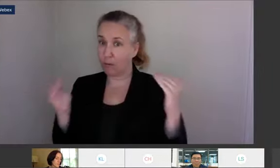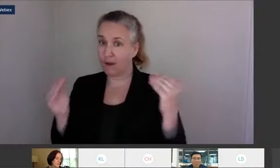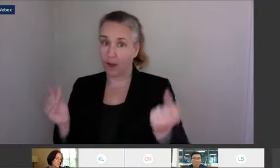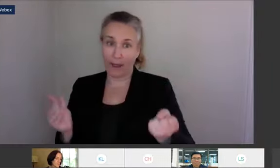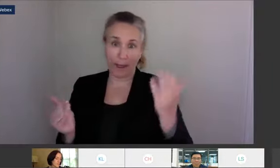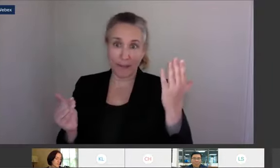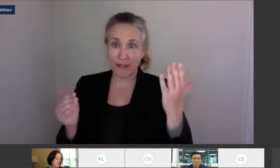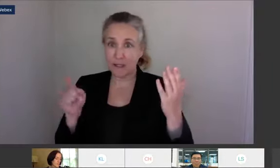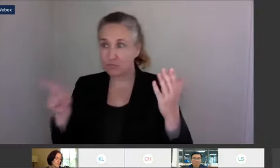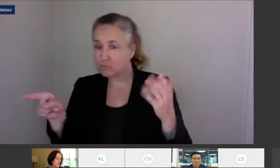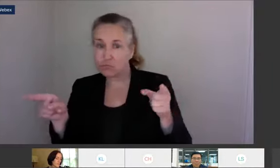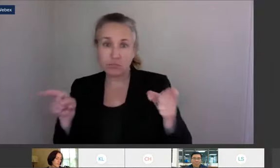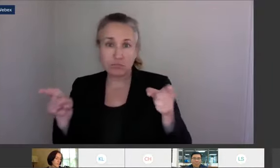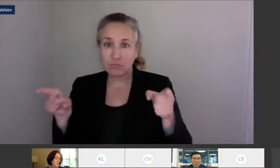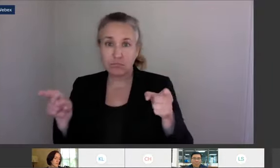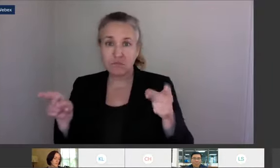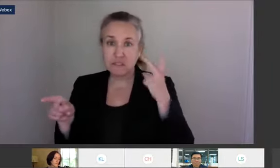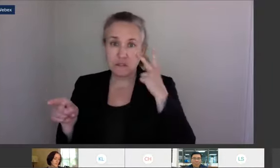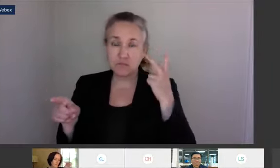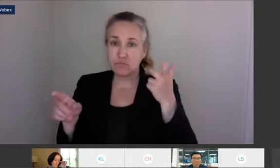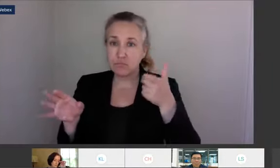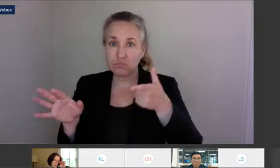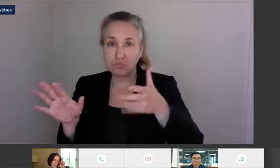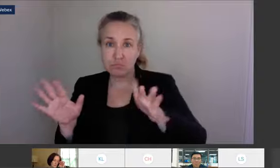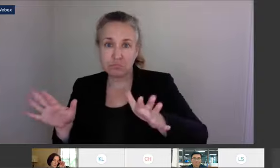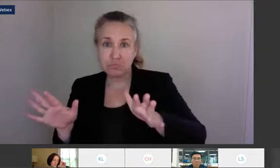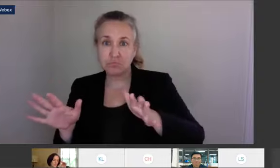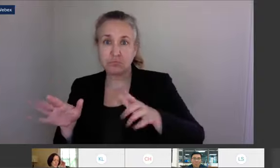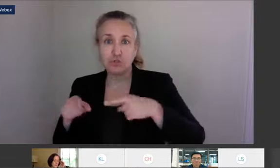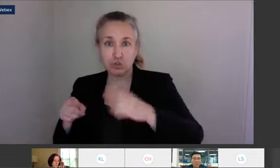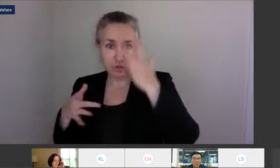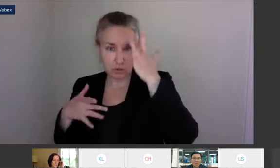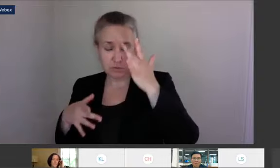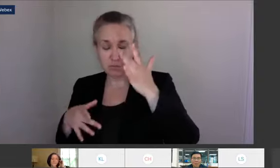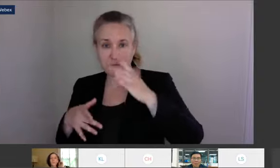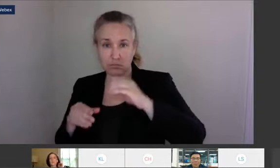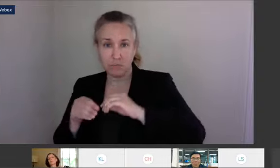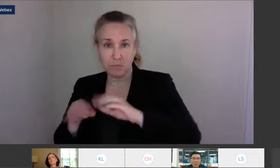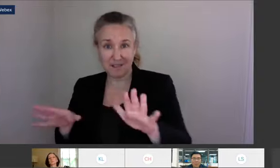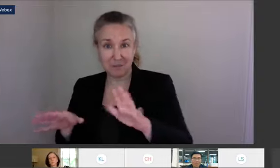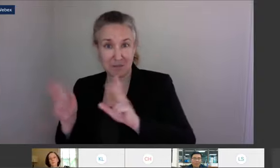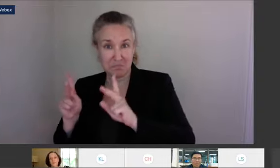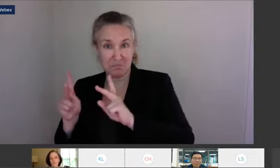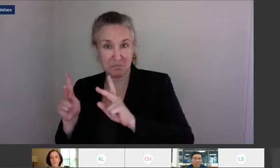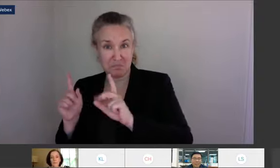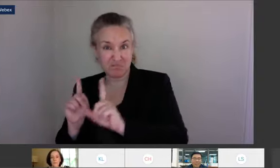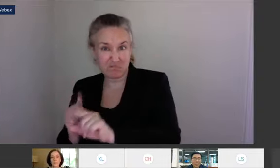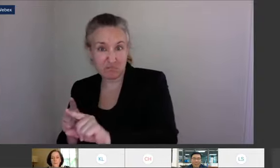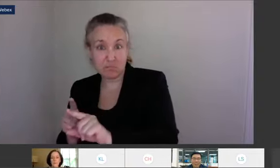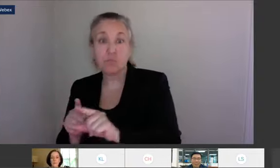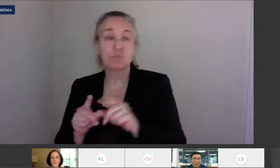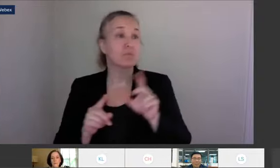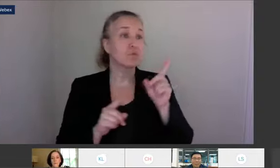have been coming in during this pandemic [Doctor] we we do have the information from our